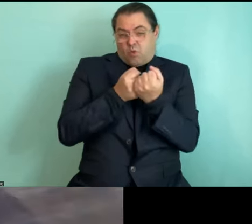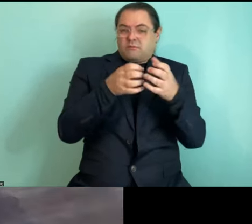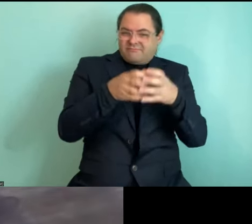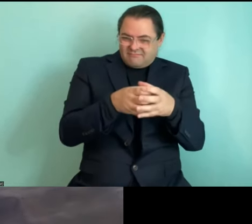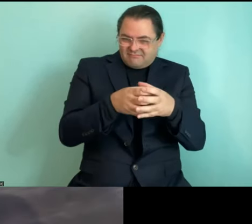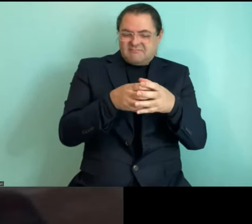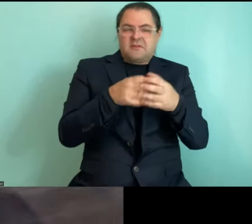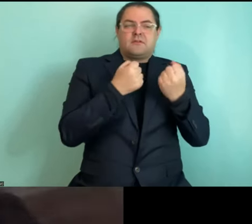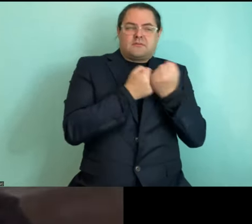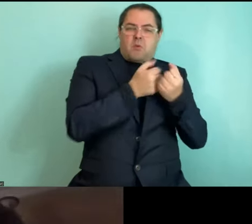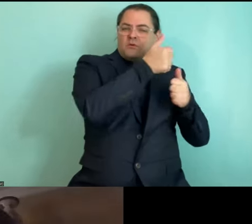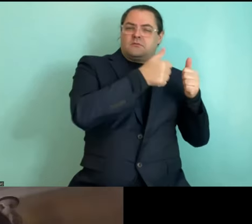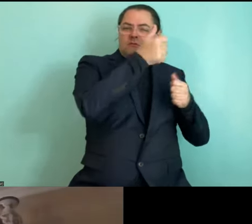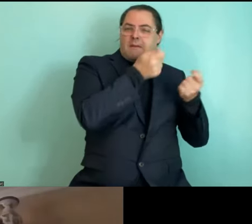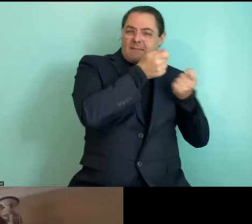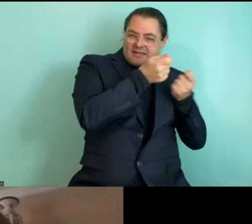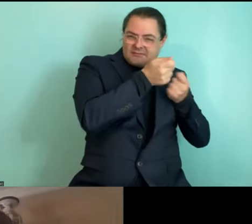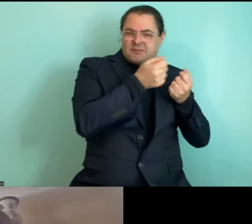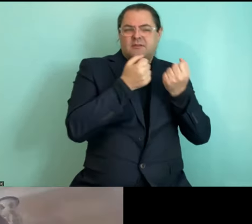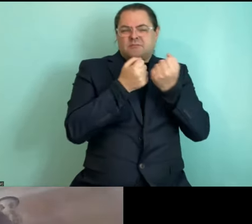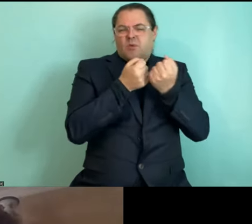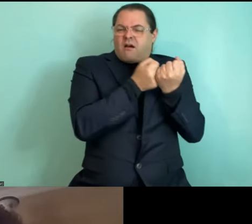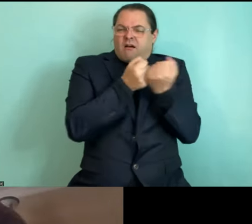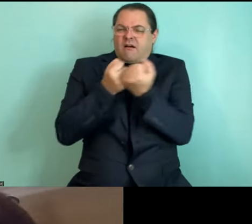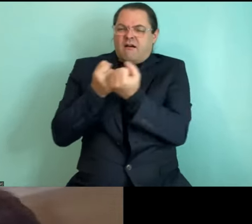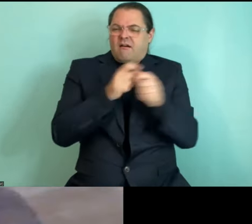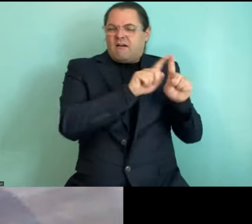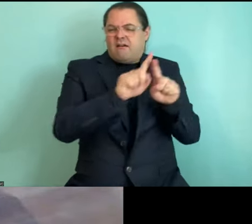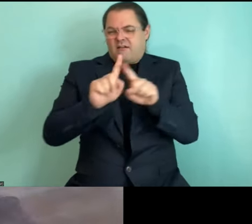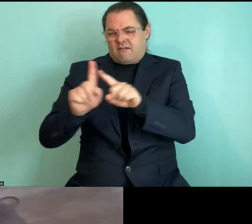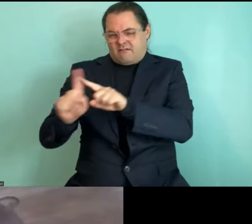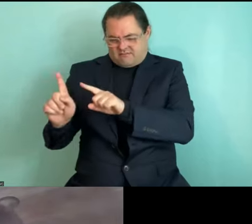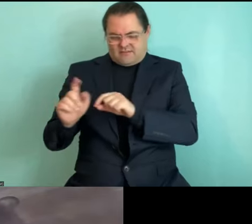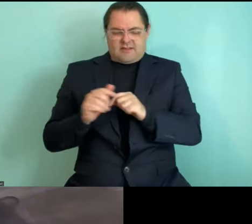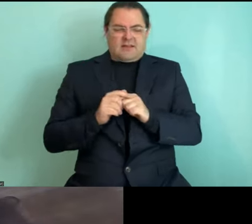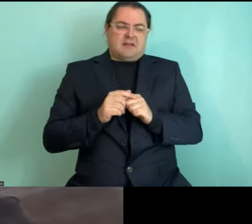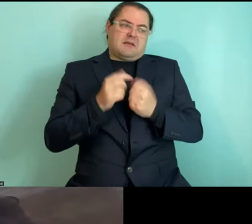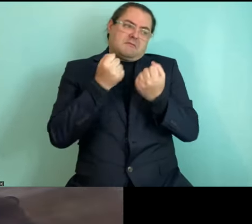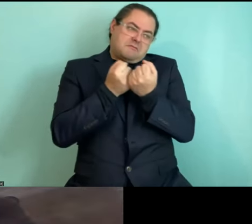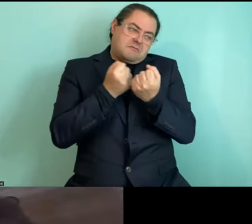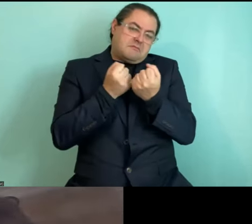see your balance in coming in combined your 10:12:47 communication or credit card I bow